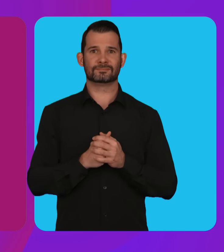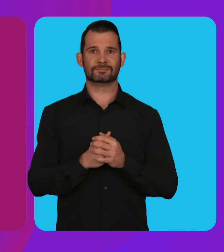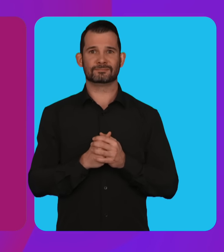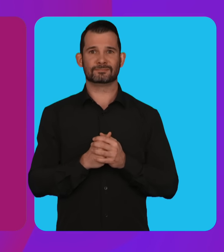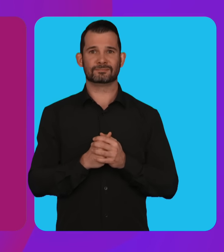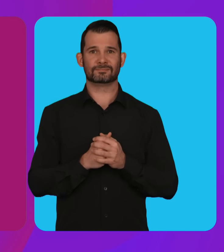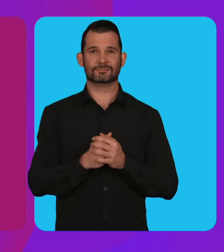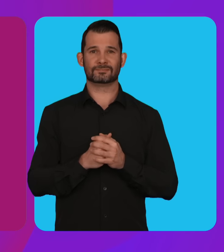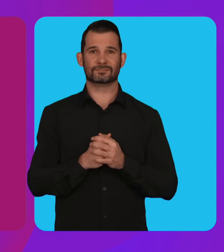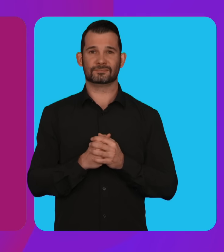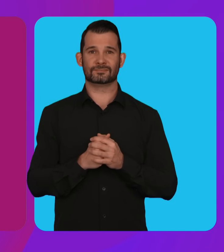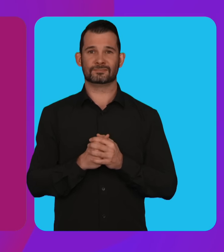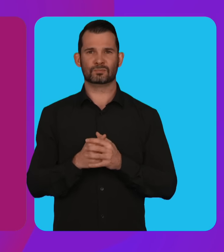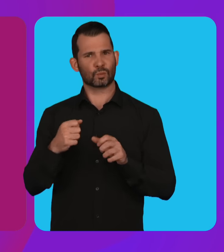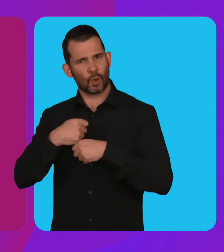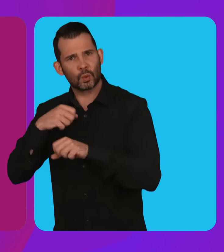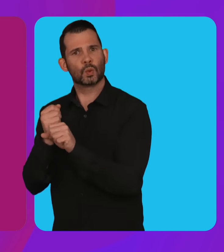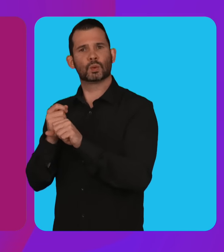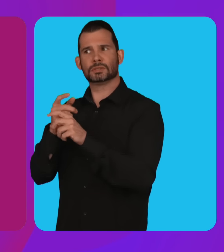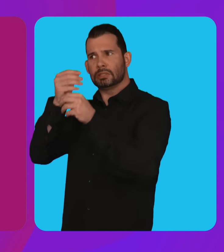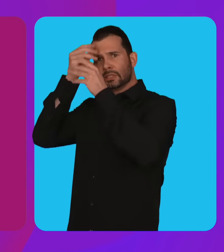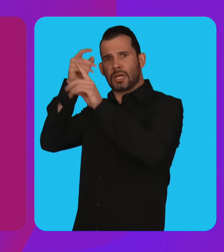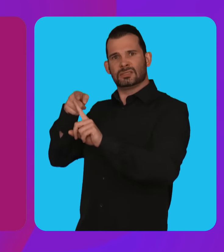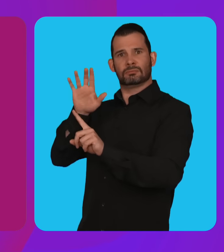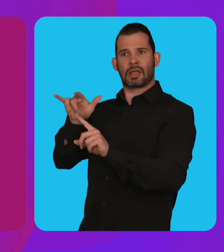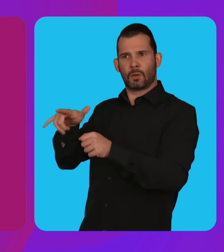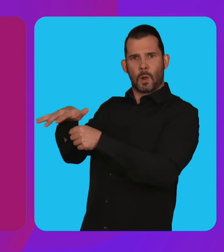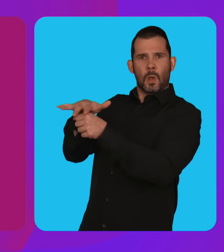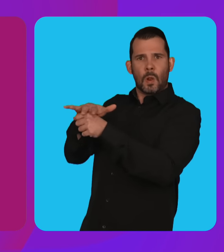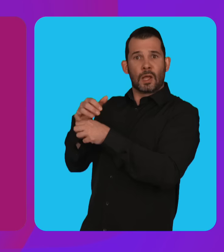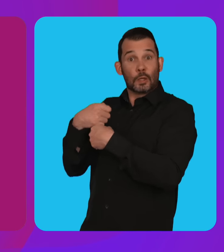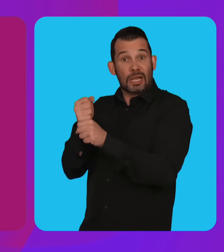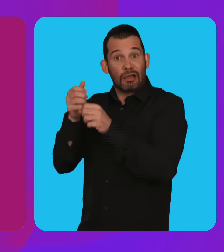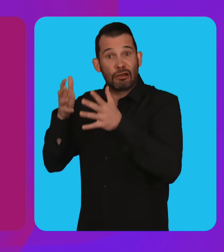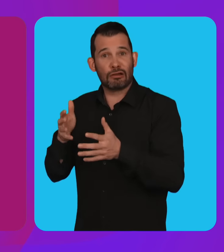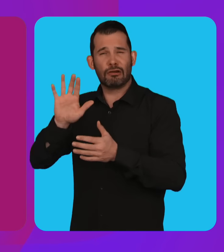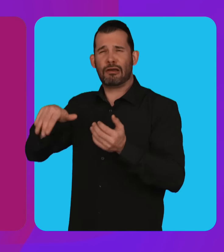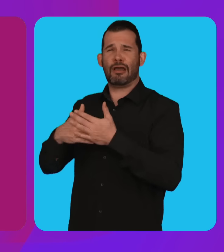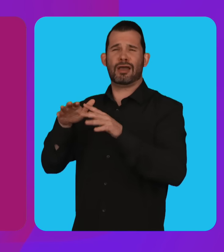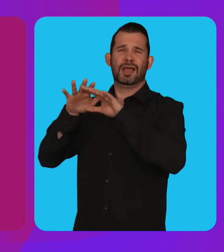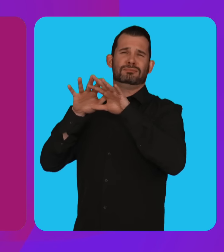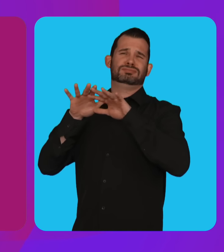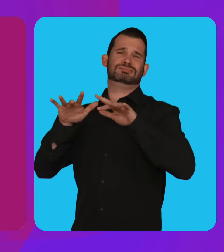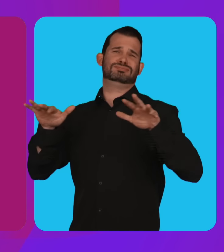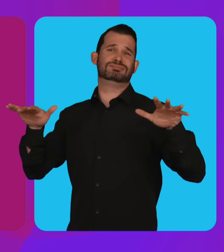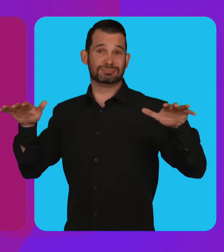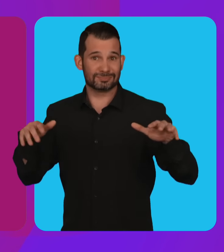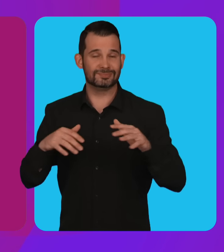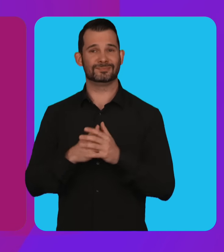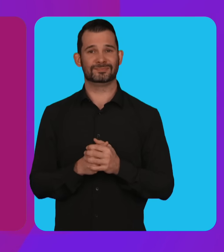[Interpreter 2] To producing content by local creators in all their diversity. [French]